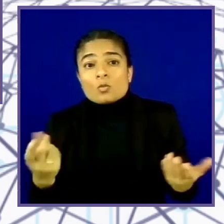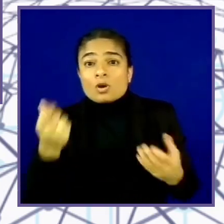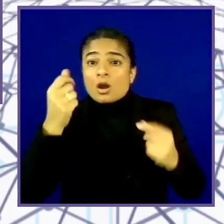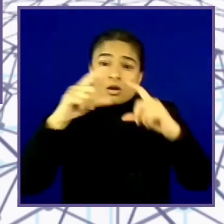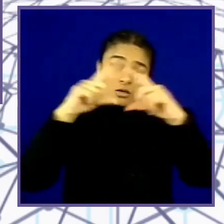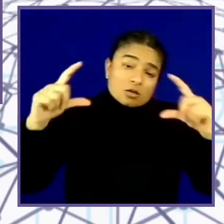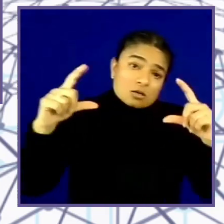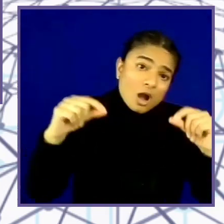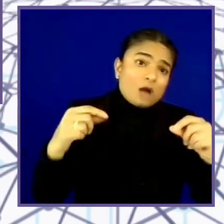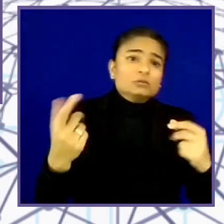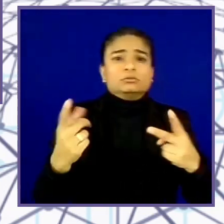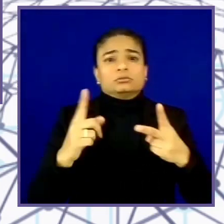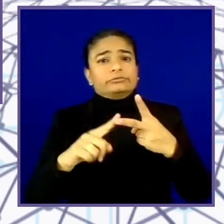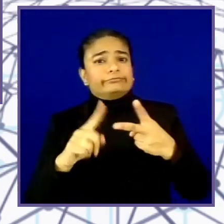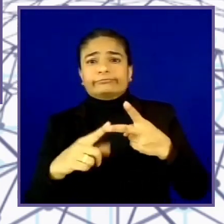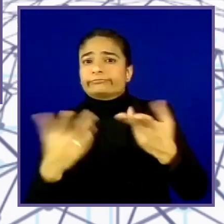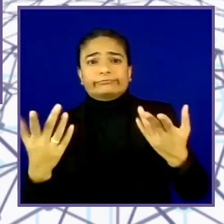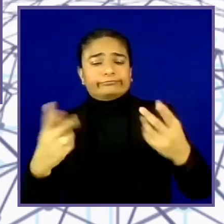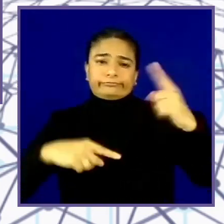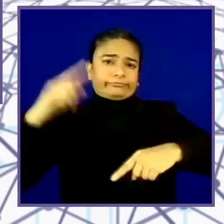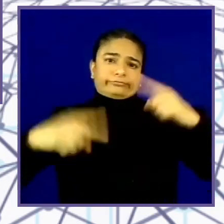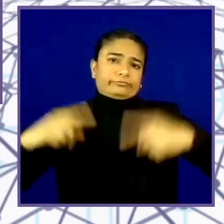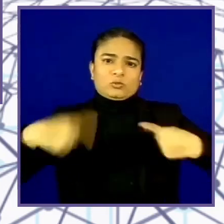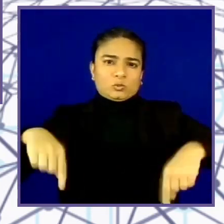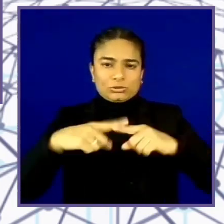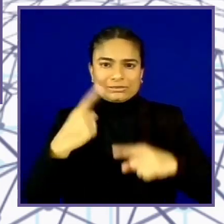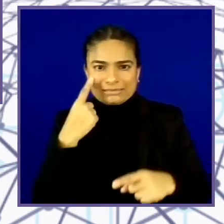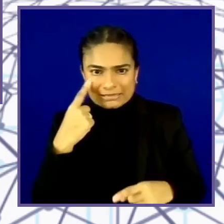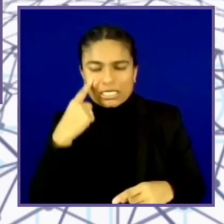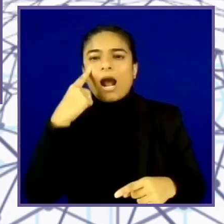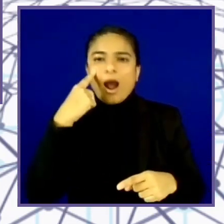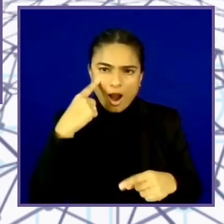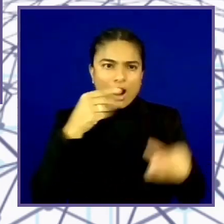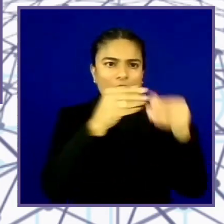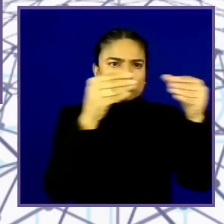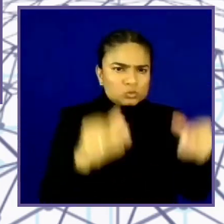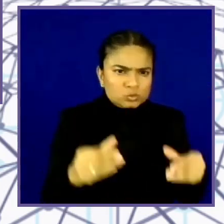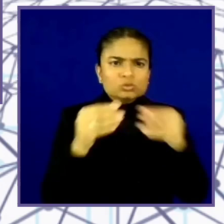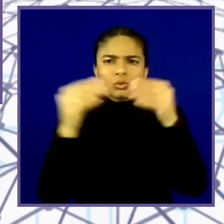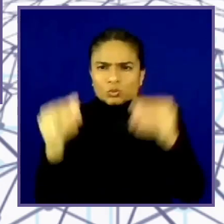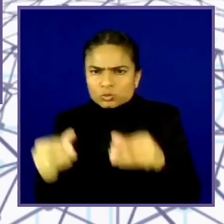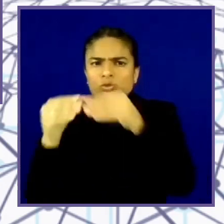this innovation. But it's not just major corporations. It's also local banks too,